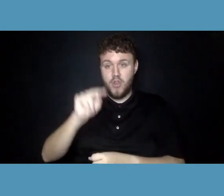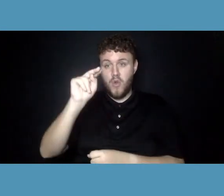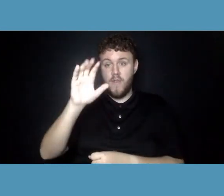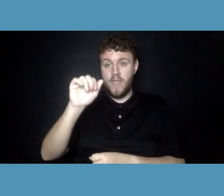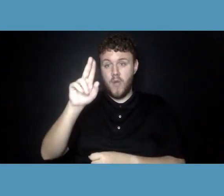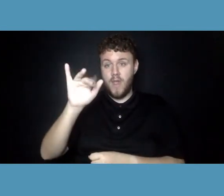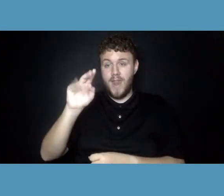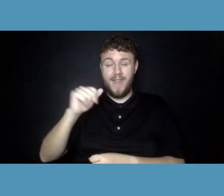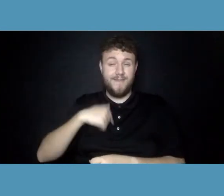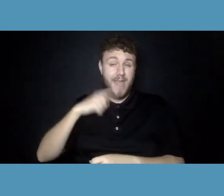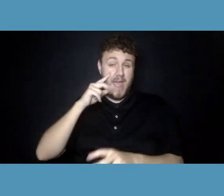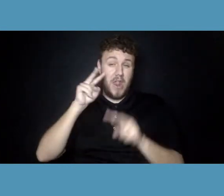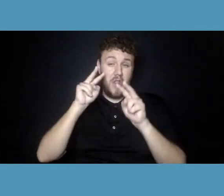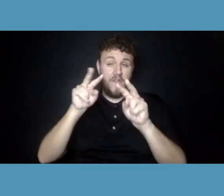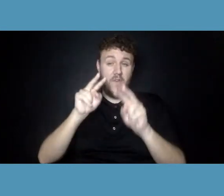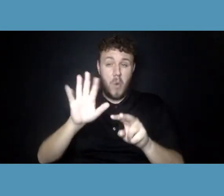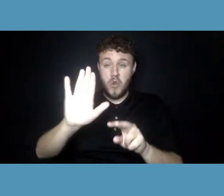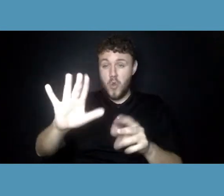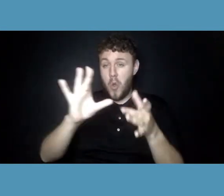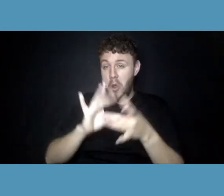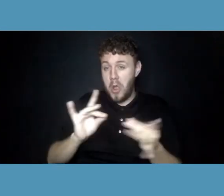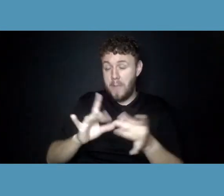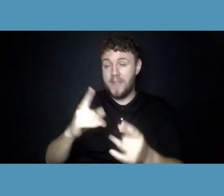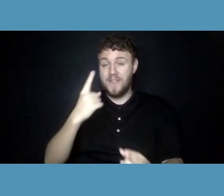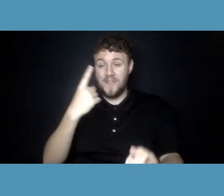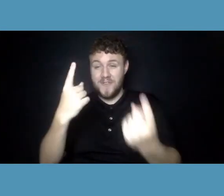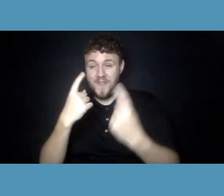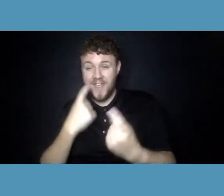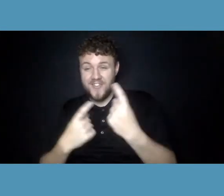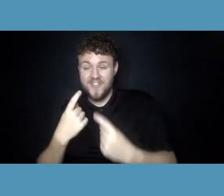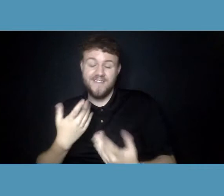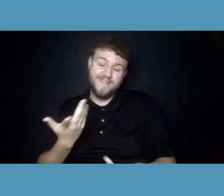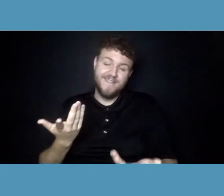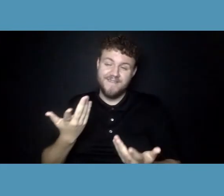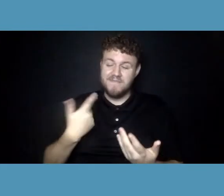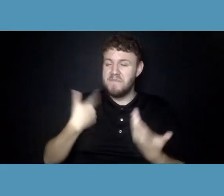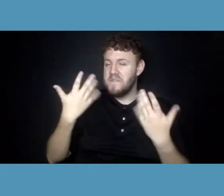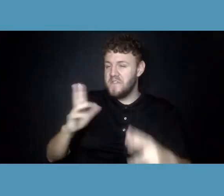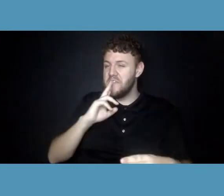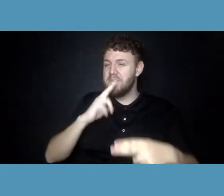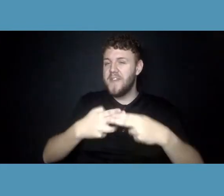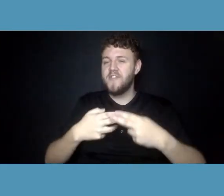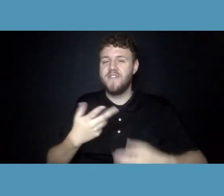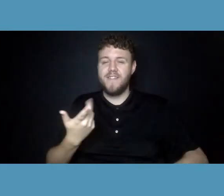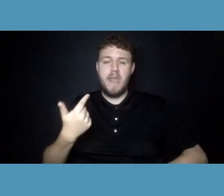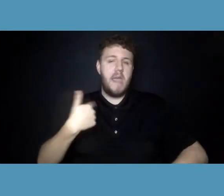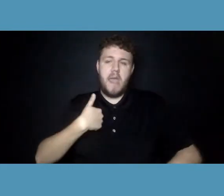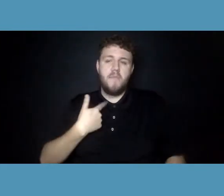to the comments and the questions, like I said, I am more than happy to share any of